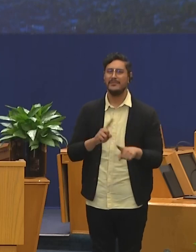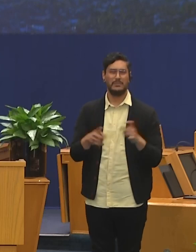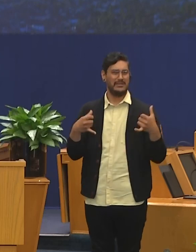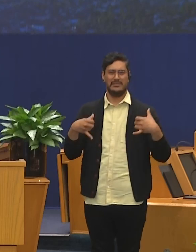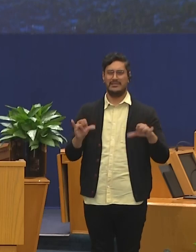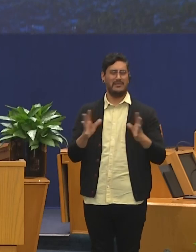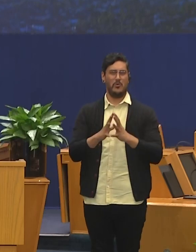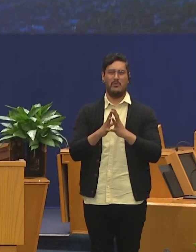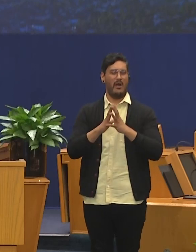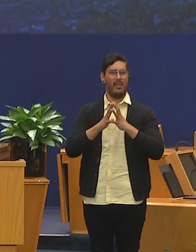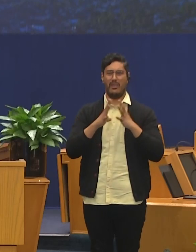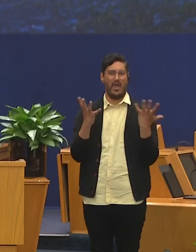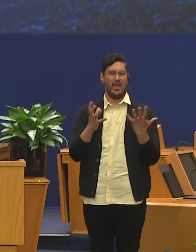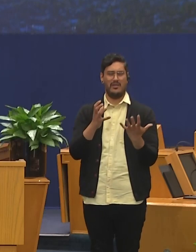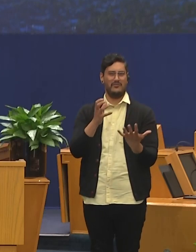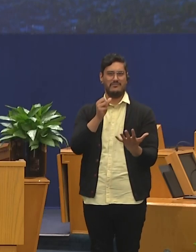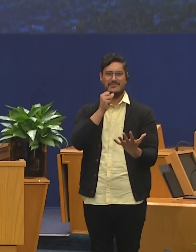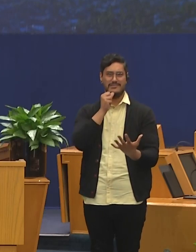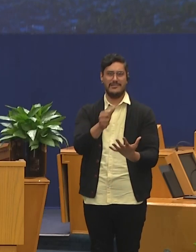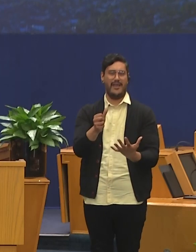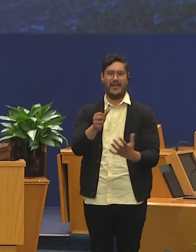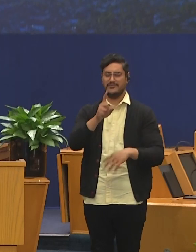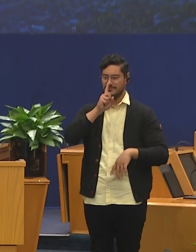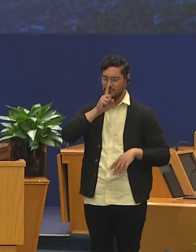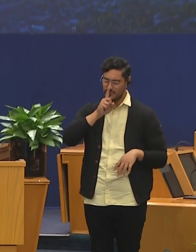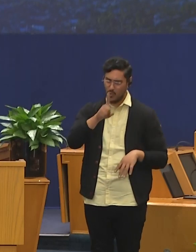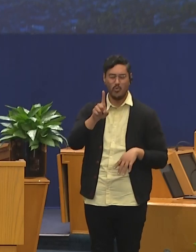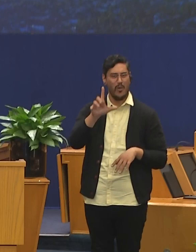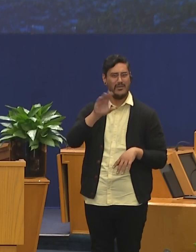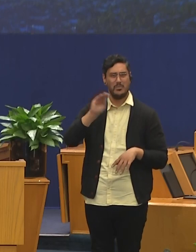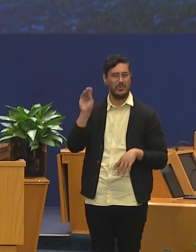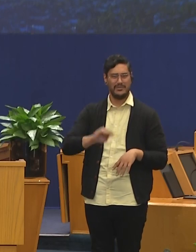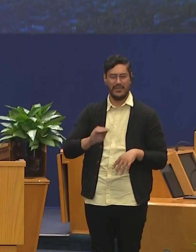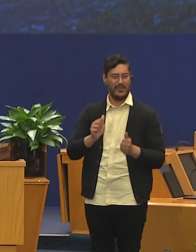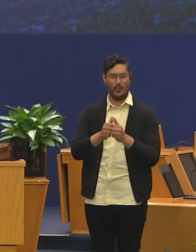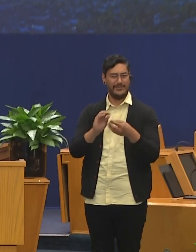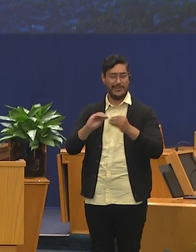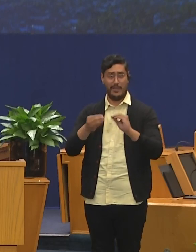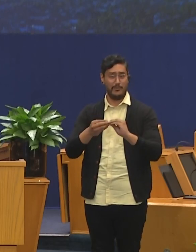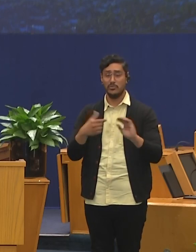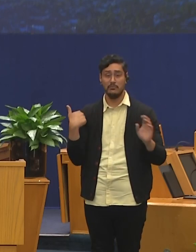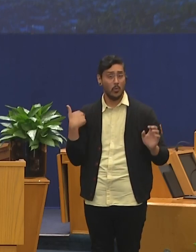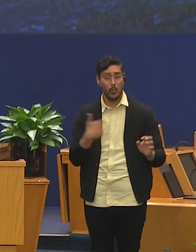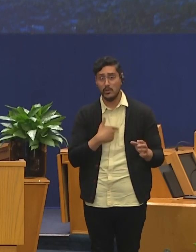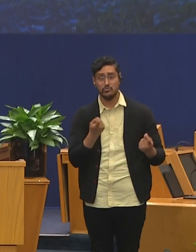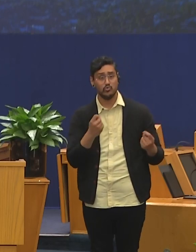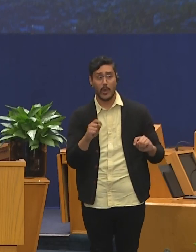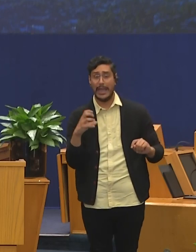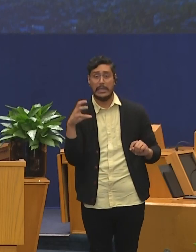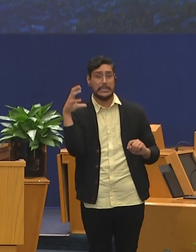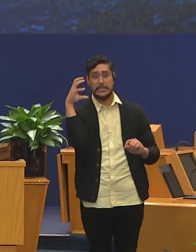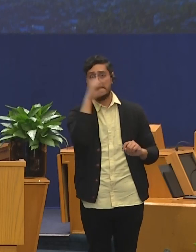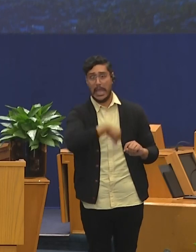BUT THERE'S STILL UNDERSTANDABLY A RANGE OF UNCERTAINTY AROUND ALL OF THOSE NUMBERS.